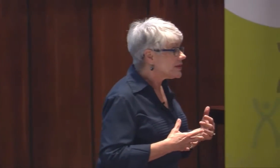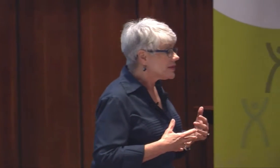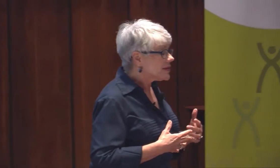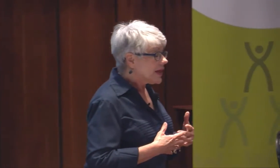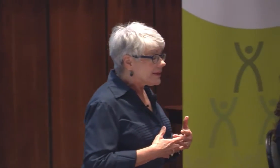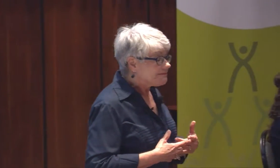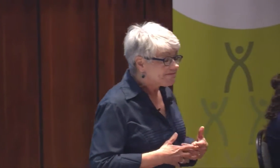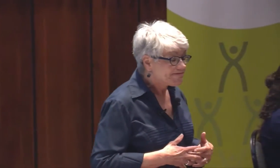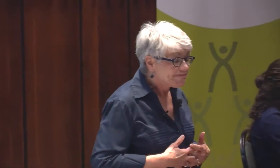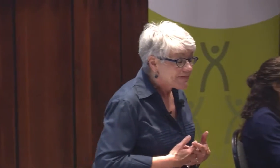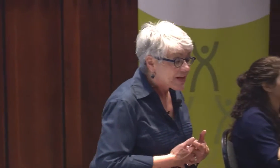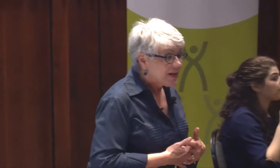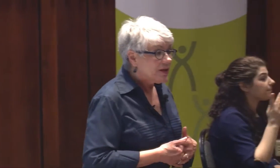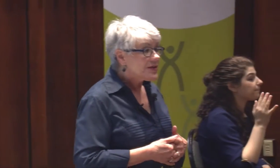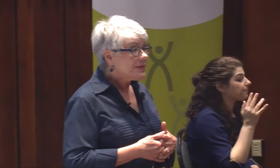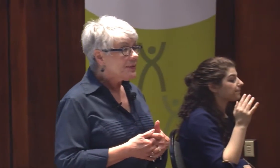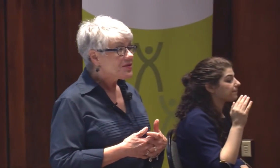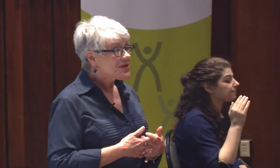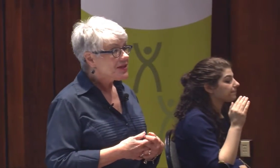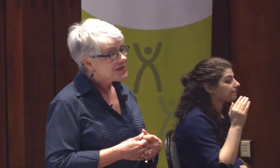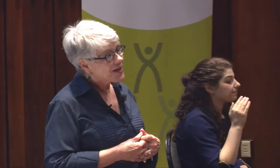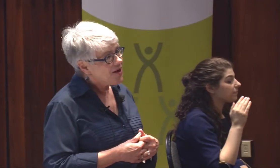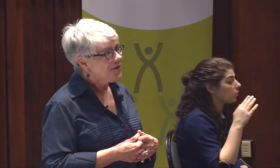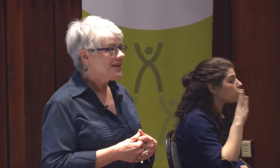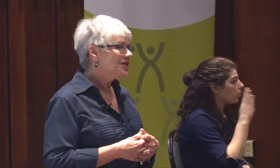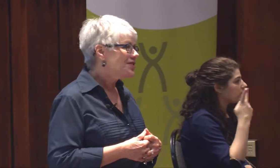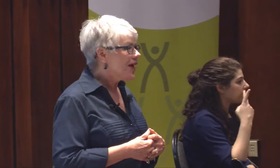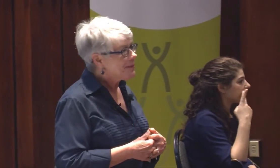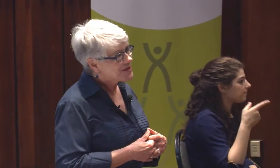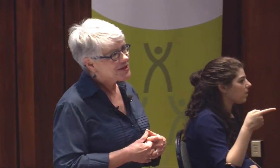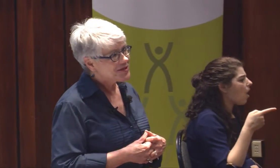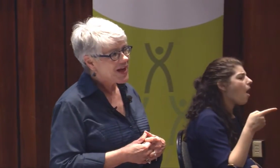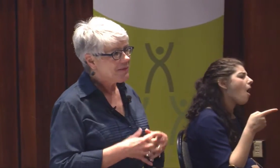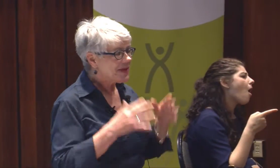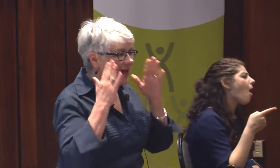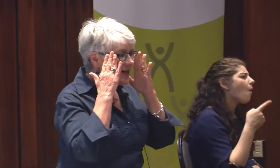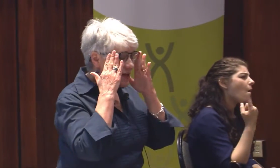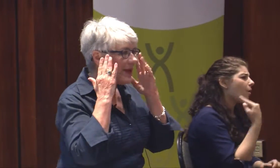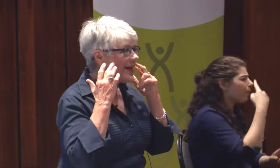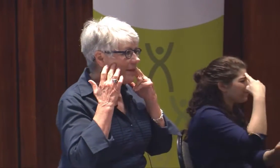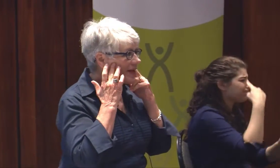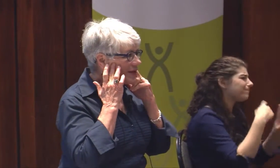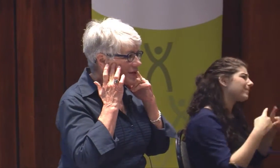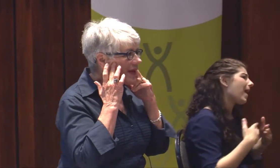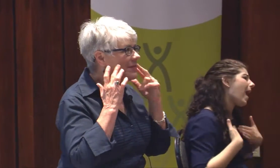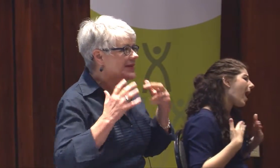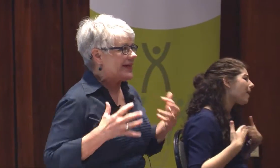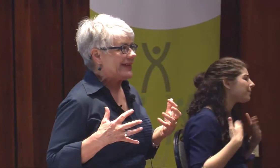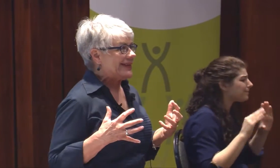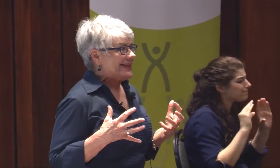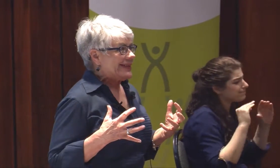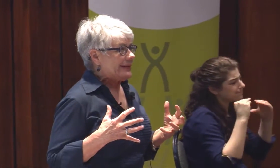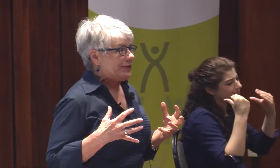you know sometimes you'll see can say, 'Oh, she's so happy. She's so happy.' She may not be. She may be saying I'm too